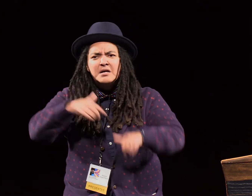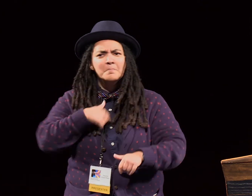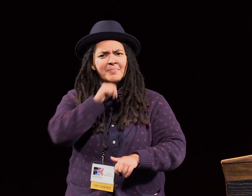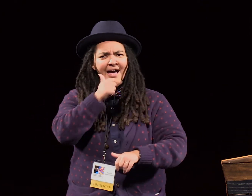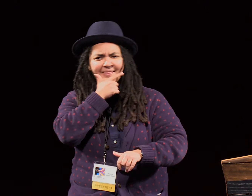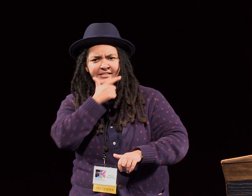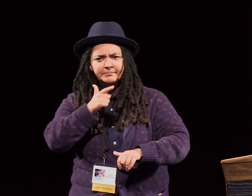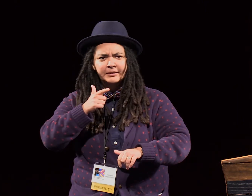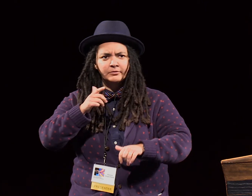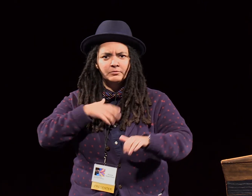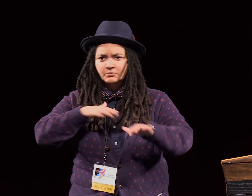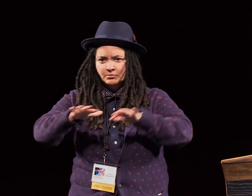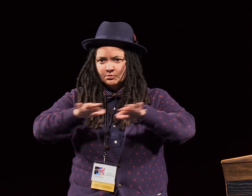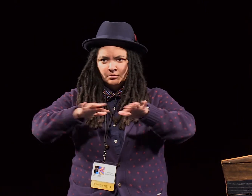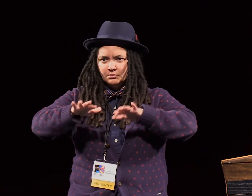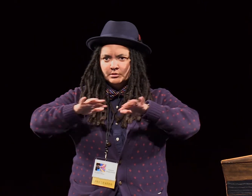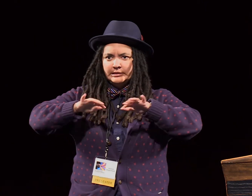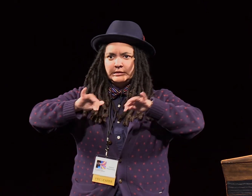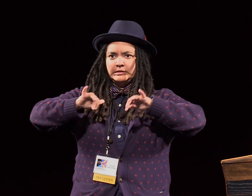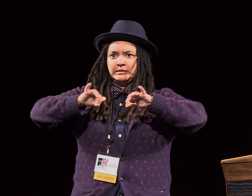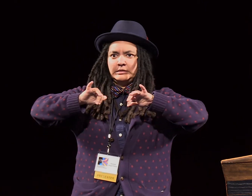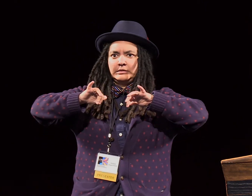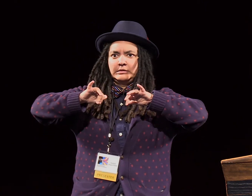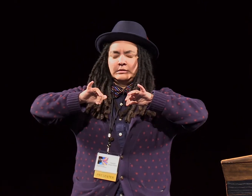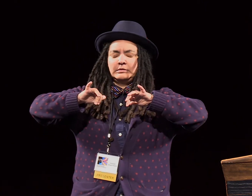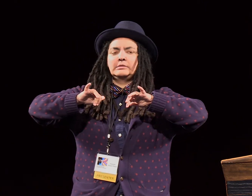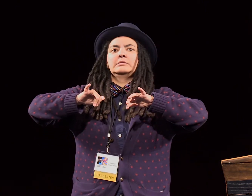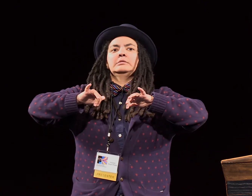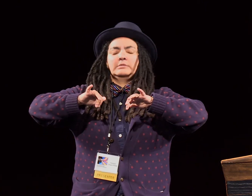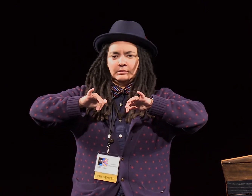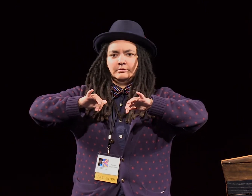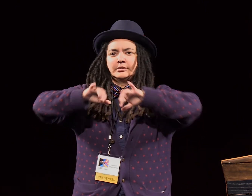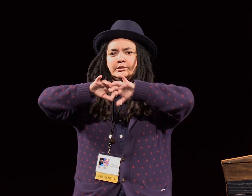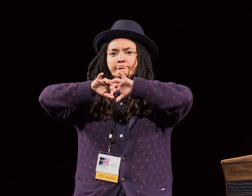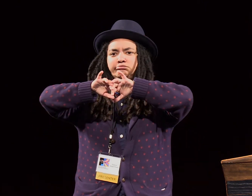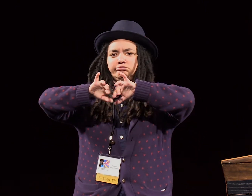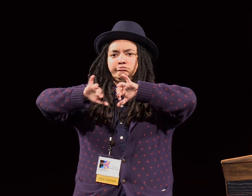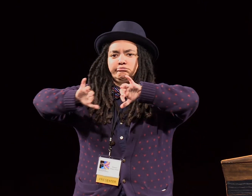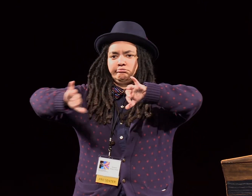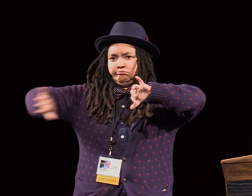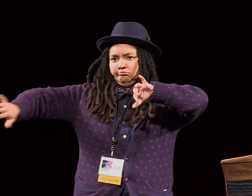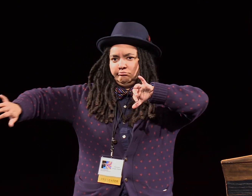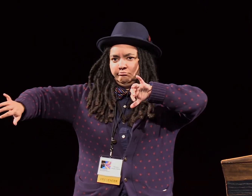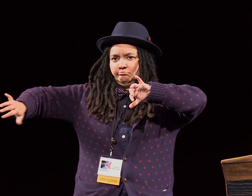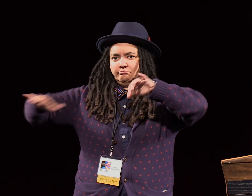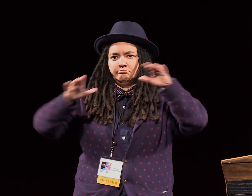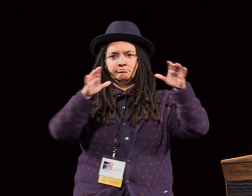Well, some people would say, "Wait. I'm a lesbian," or "I'm not a lesbian," which made me realize we had to make